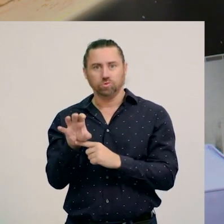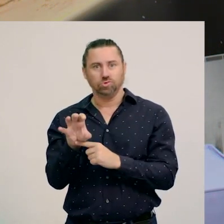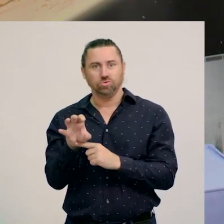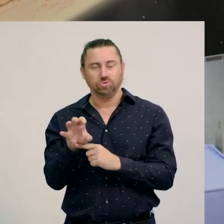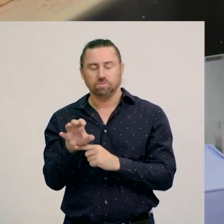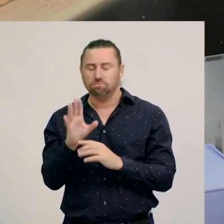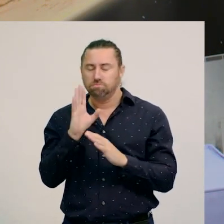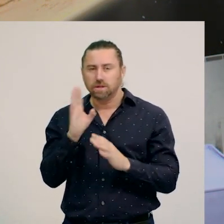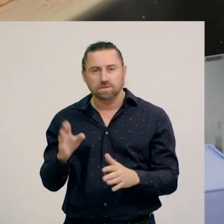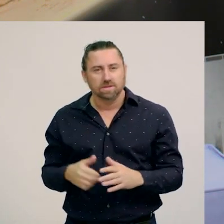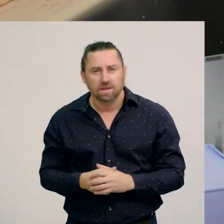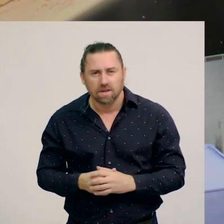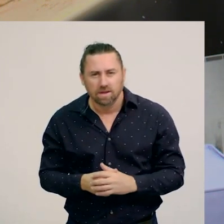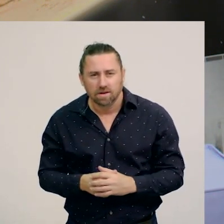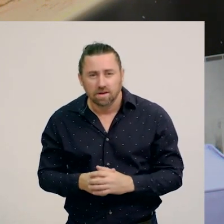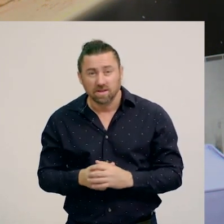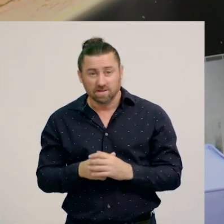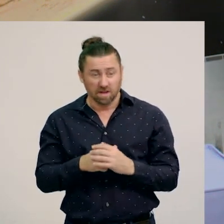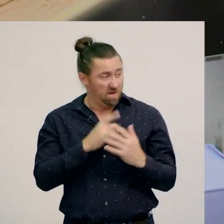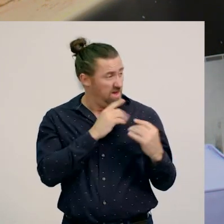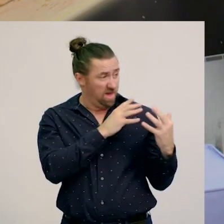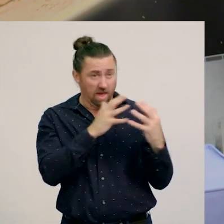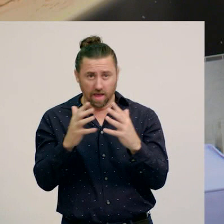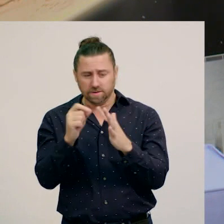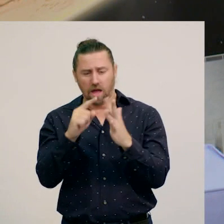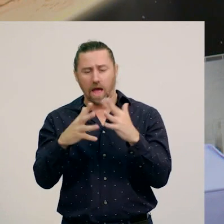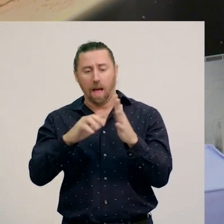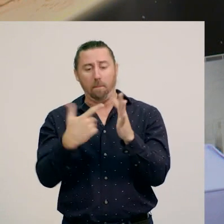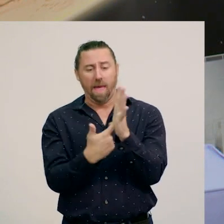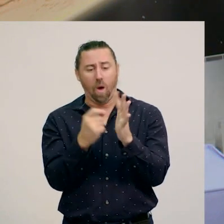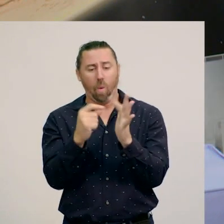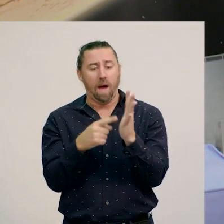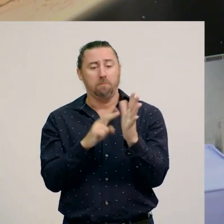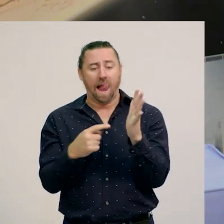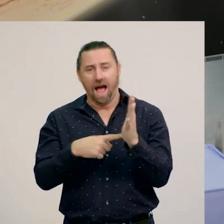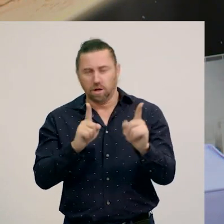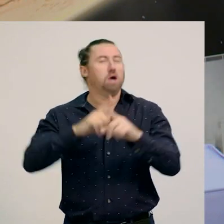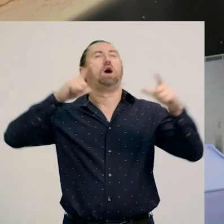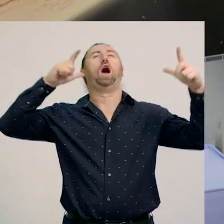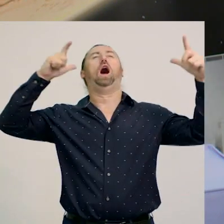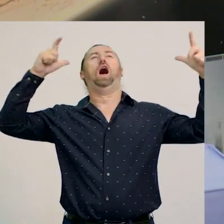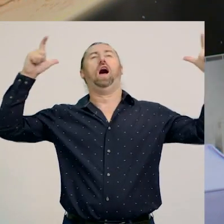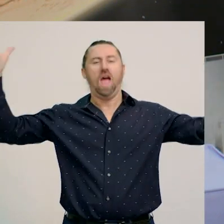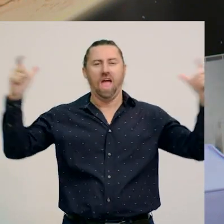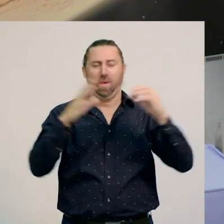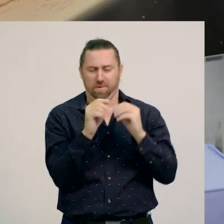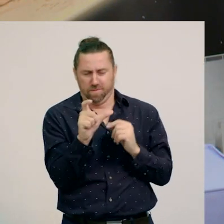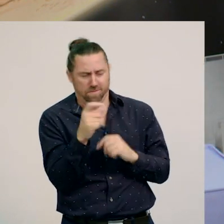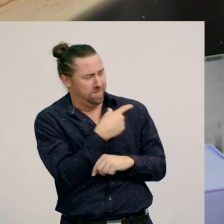The whole situation in a power plant is a much bigger version with much bigger magnets.